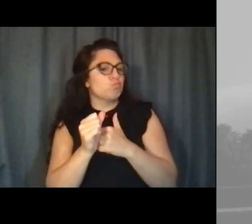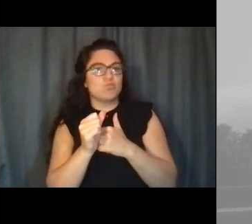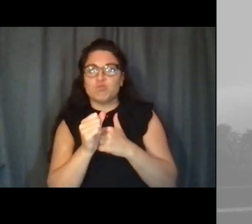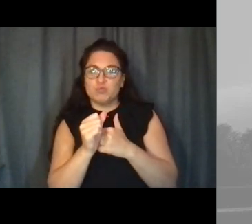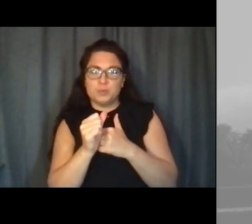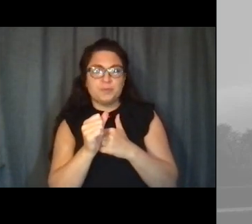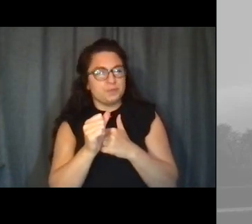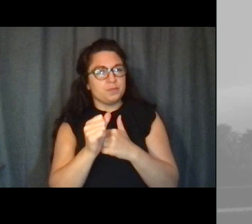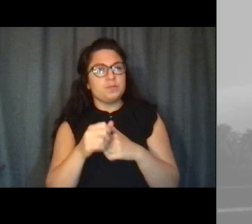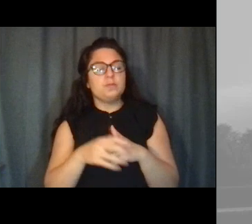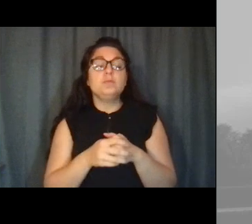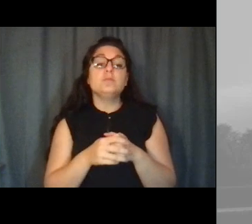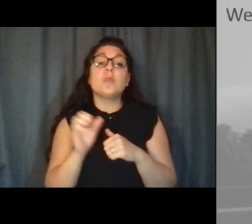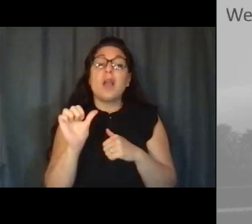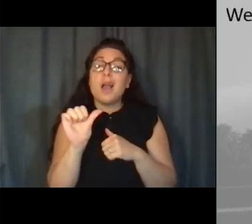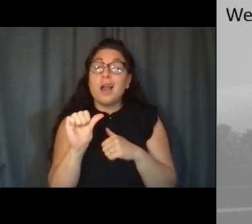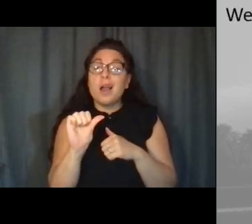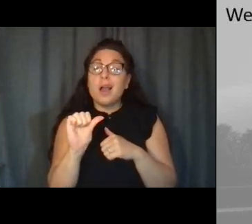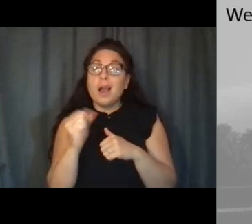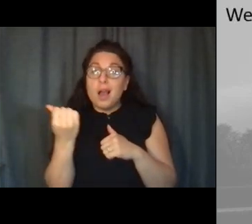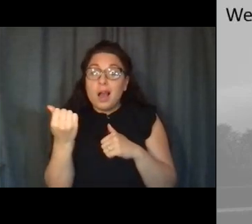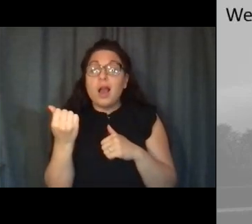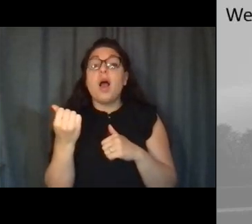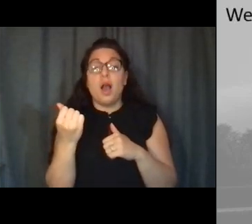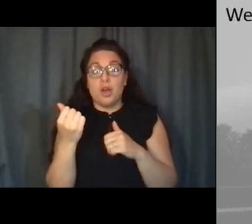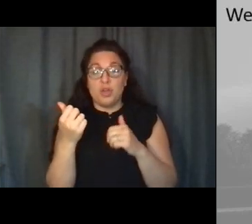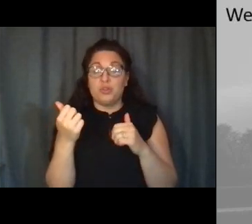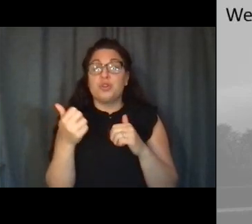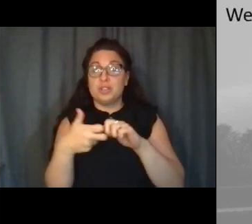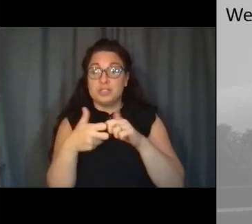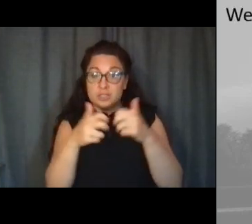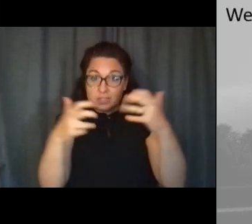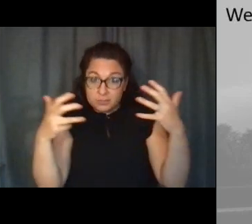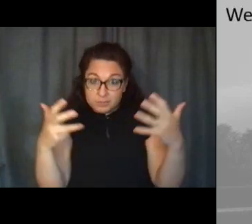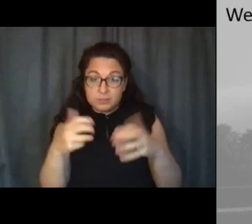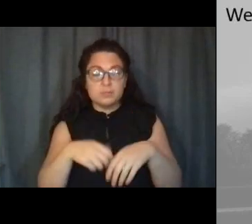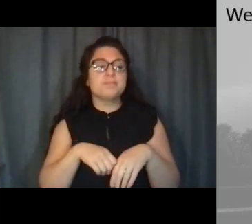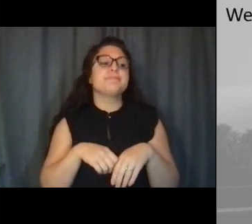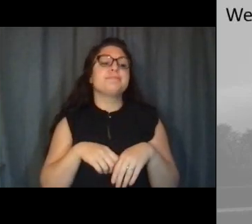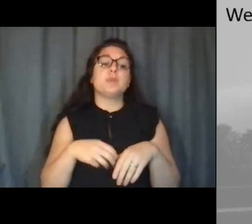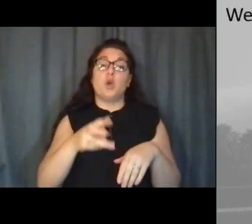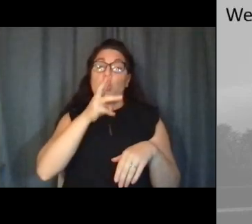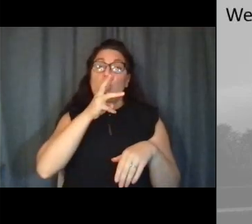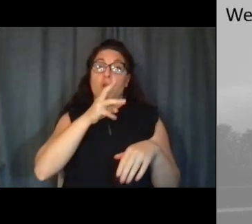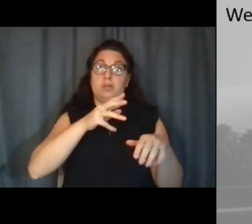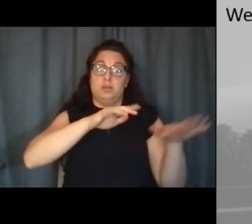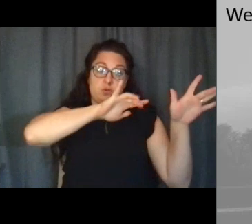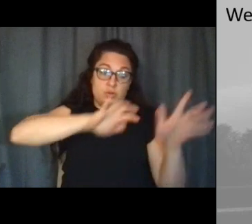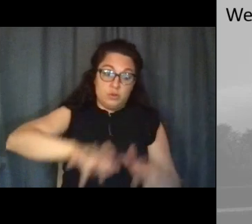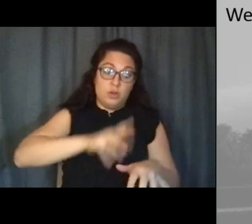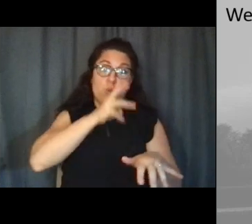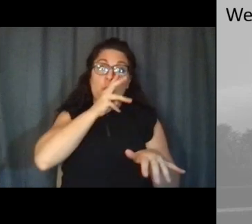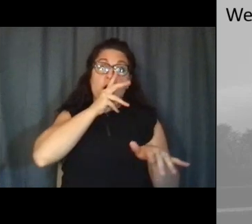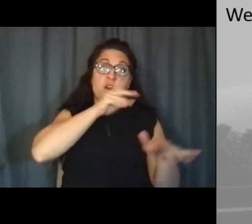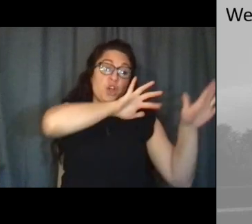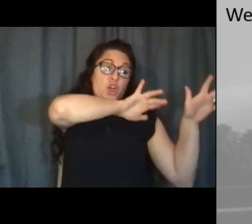But there are a lot of other things that hurricanes can produce. And that's things like storm surge, where the hurricane actually drags water on shore with it,